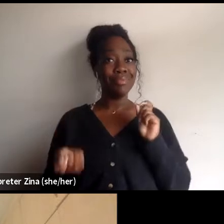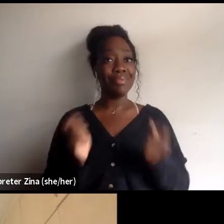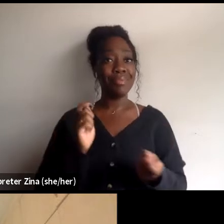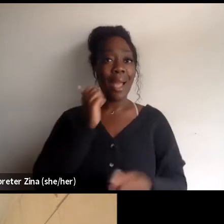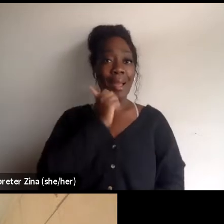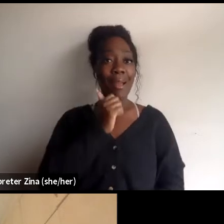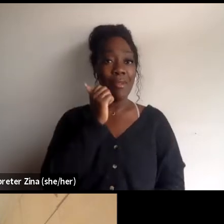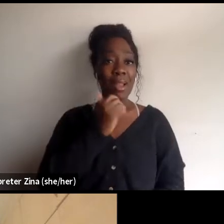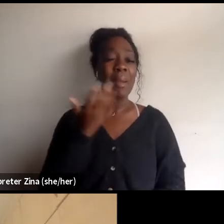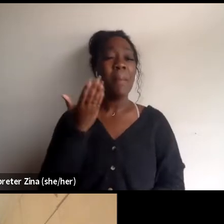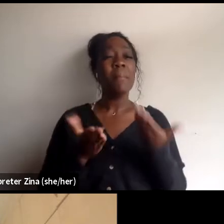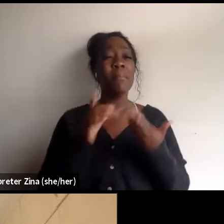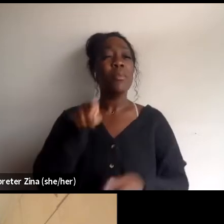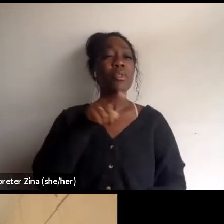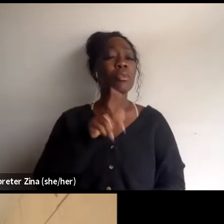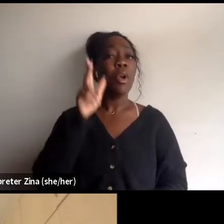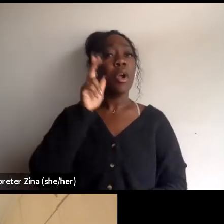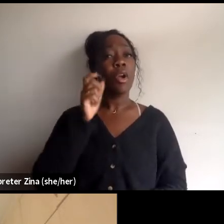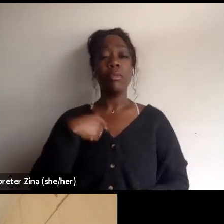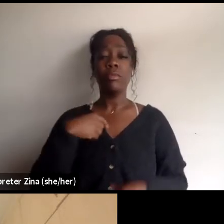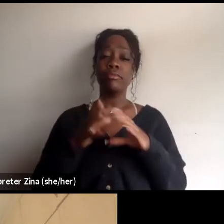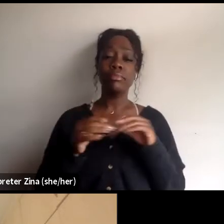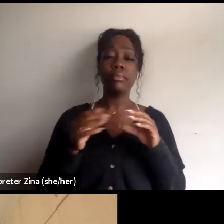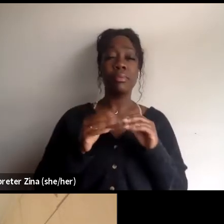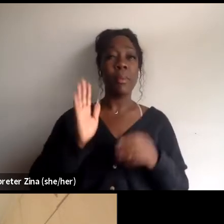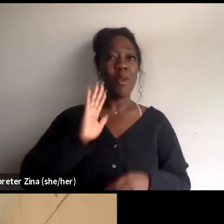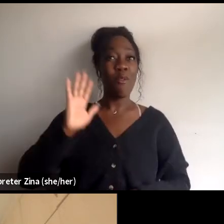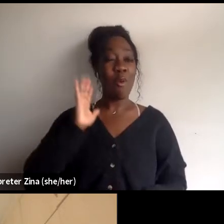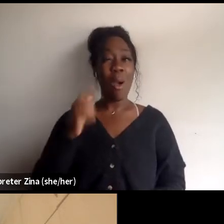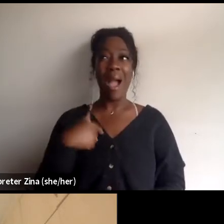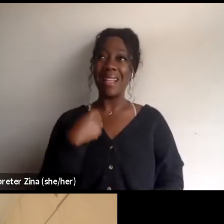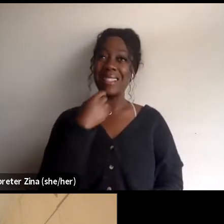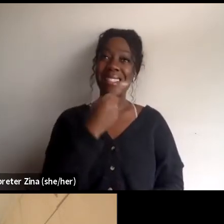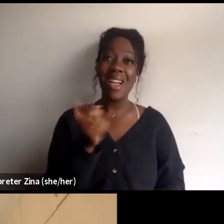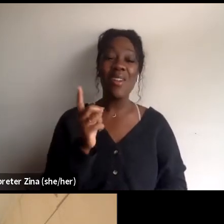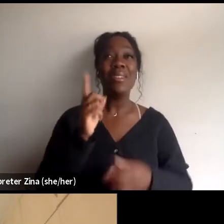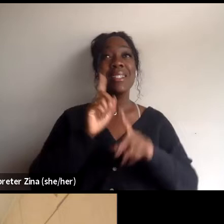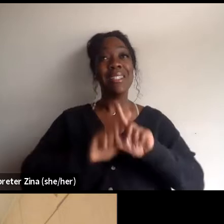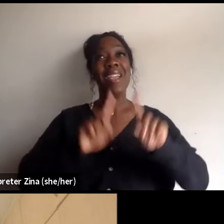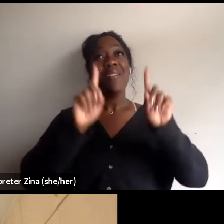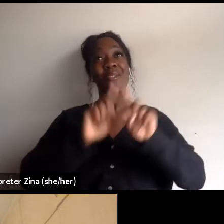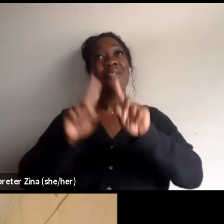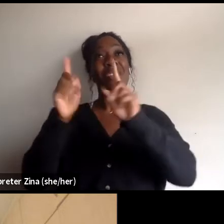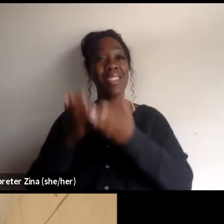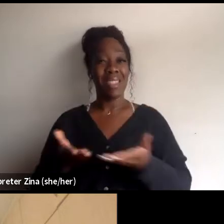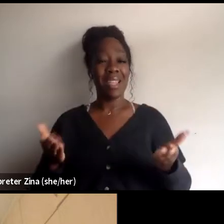it's always a slightly different story. I do a number of things I would say. I describe myself as